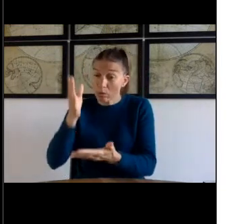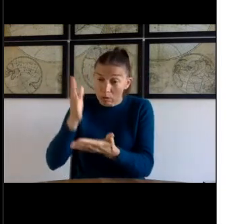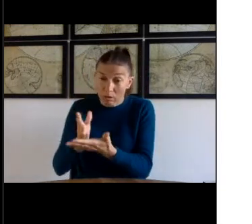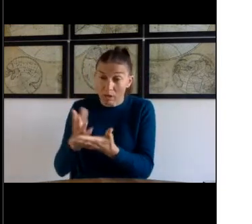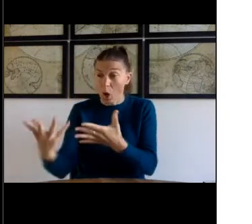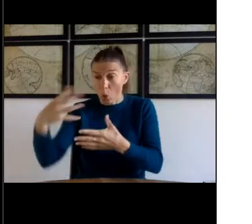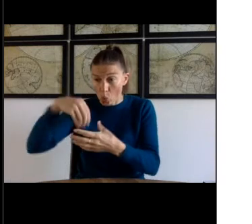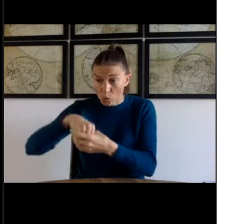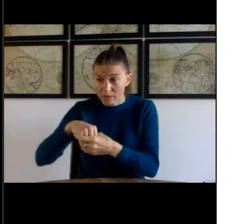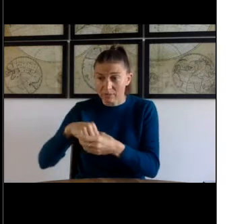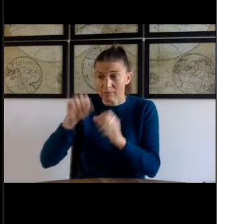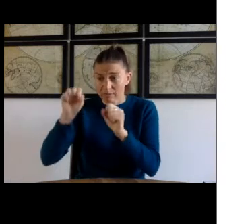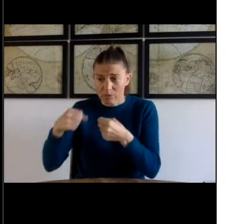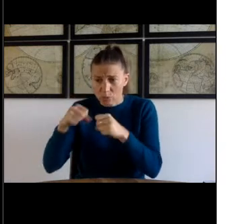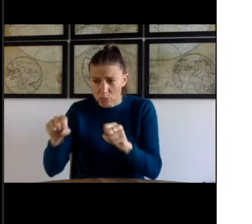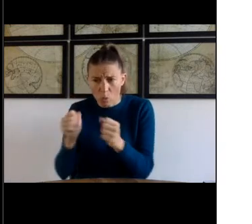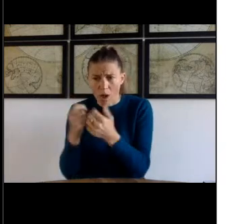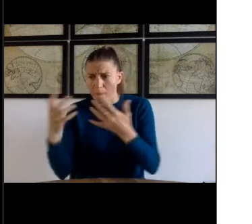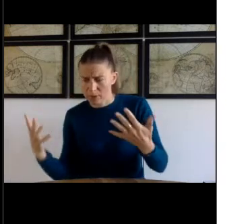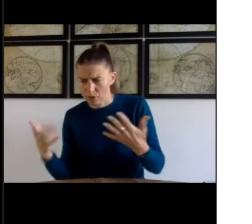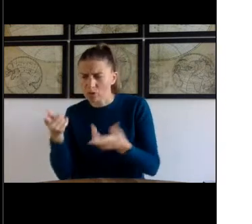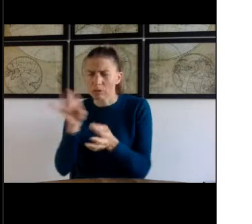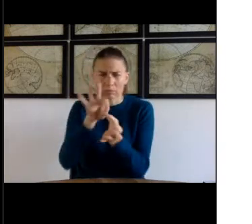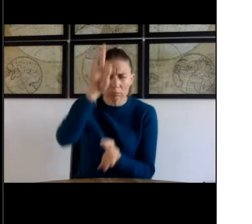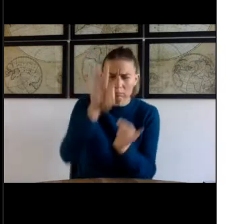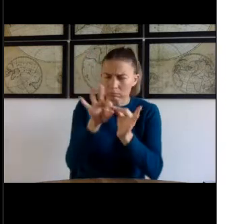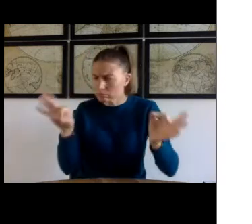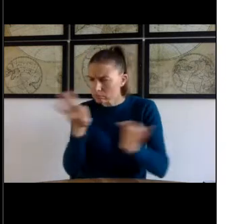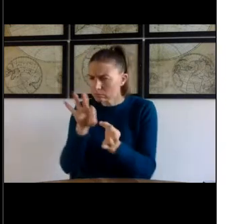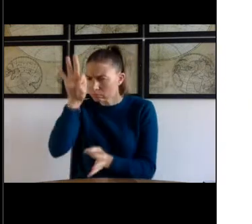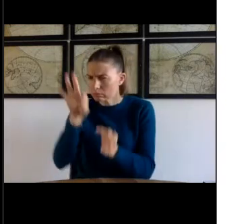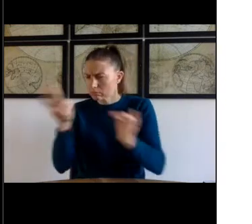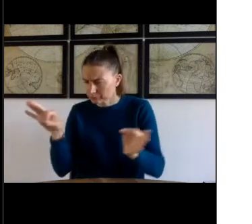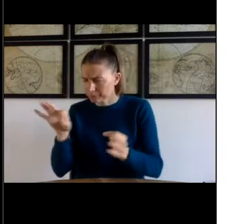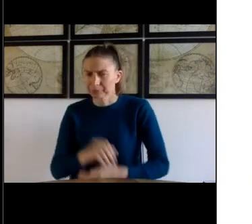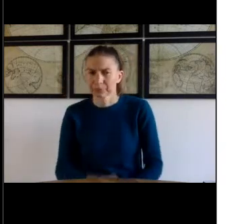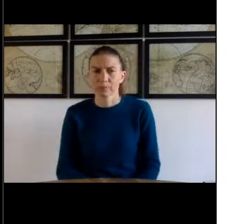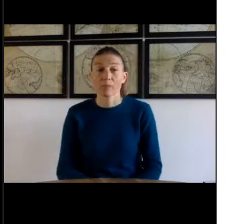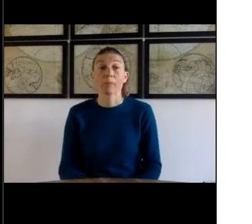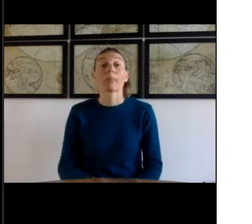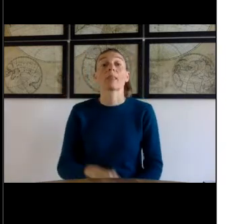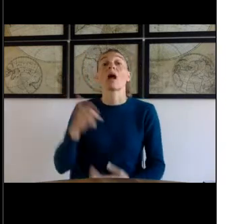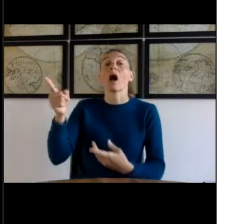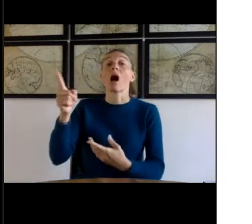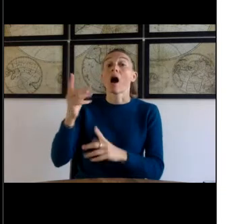The outcomes of these assessments we could plan accordingly